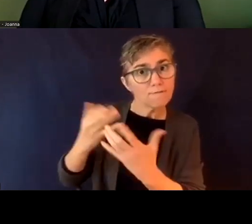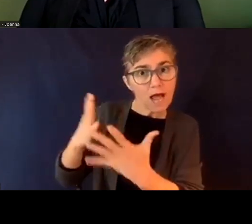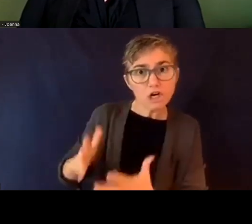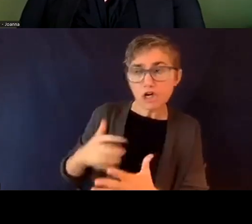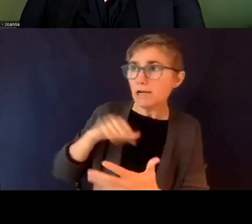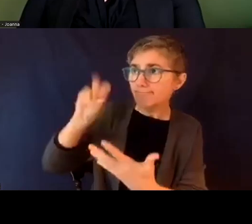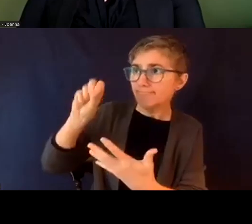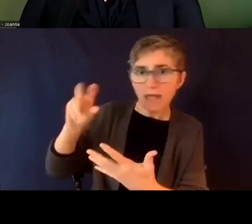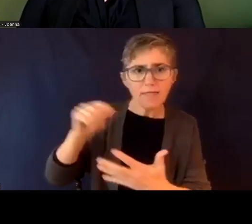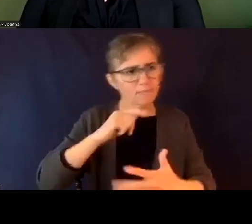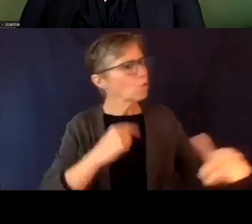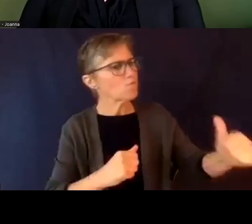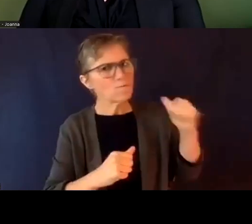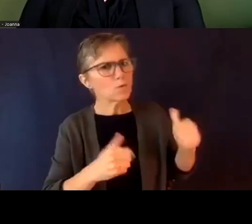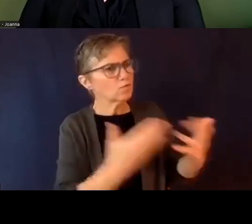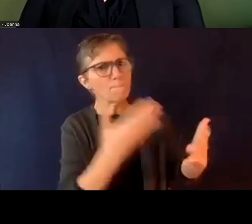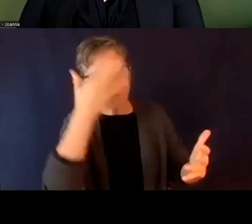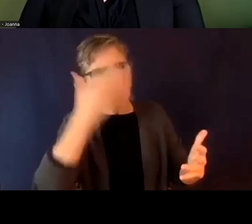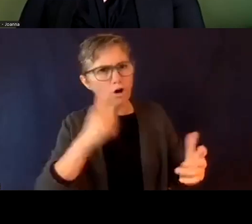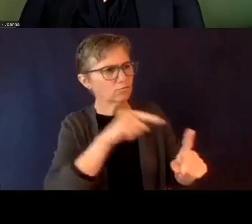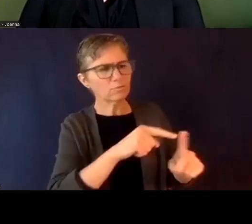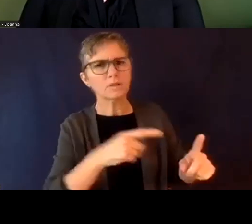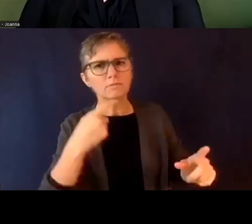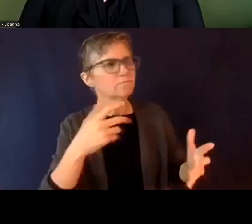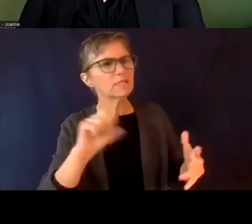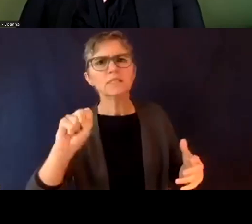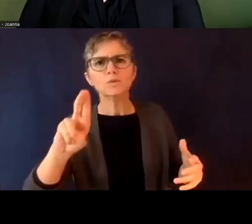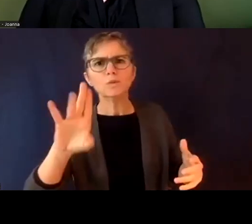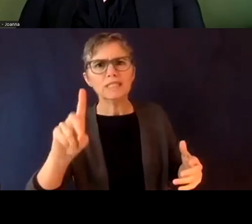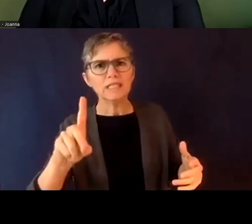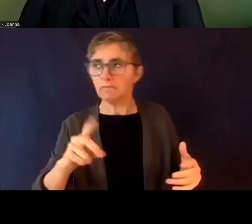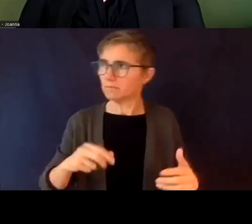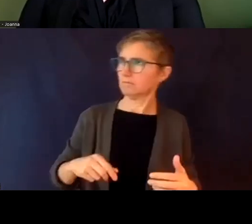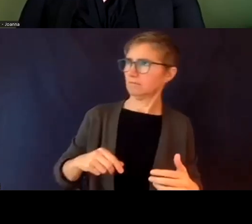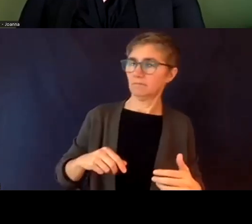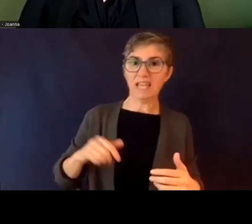that's discrimination. If I go to a substance use provider and I try to get support for my